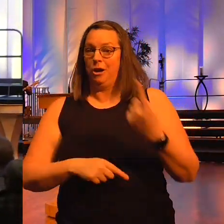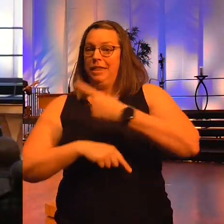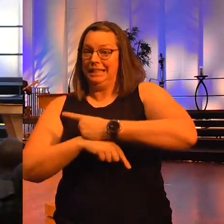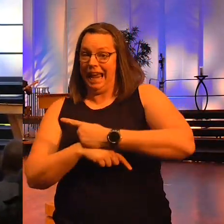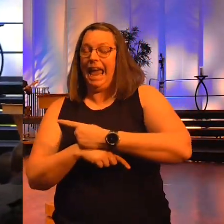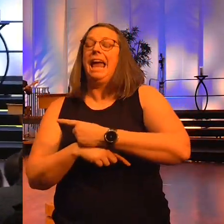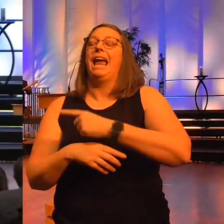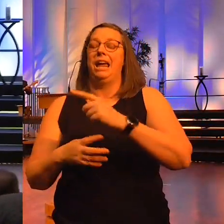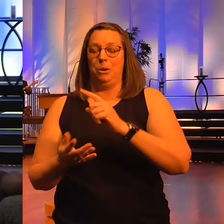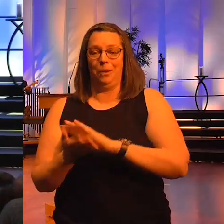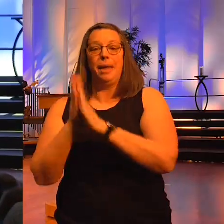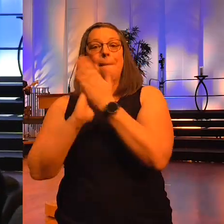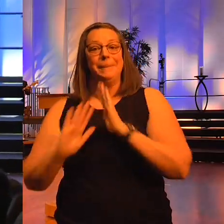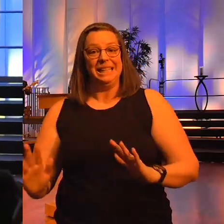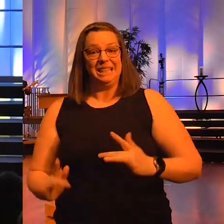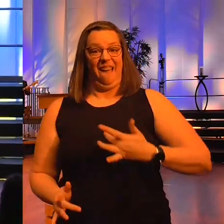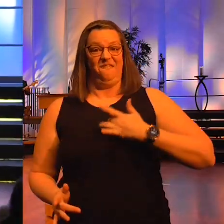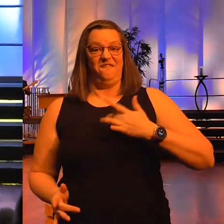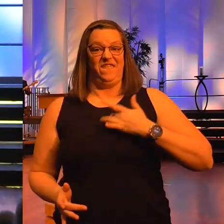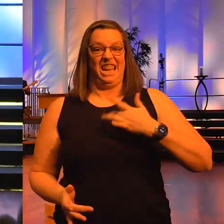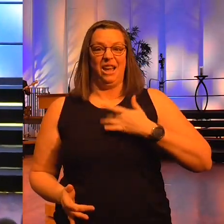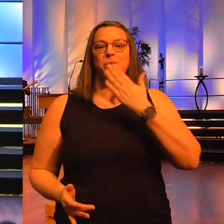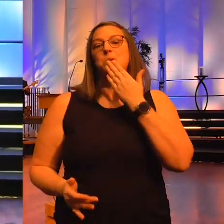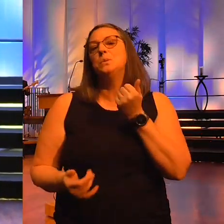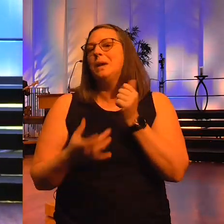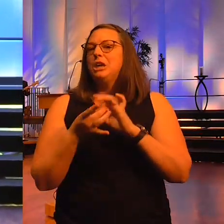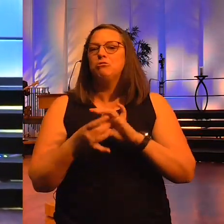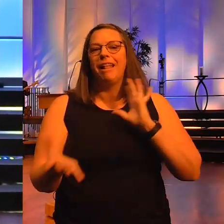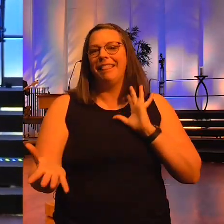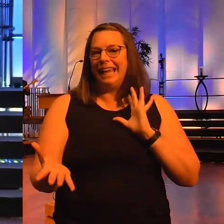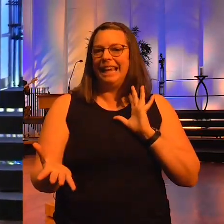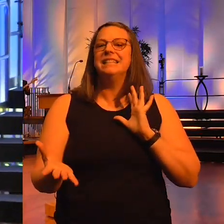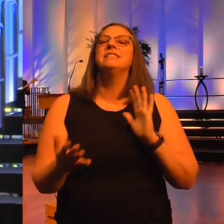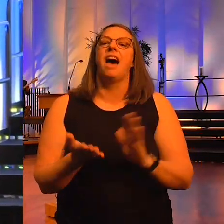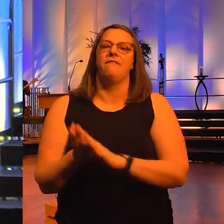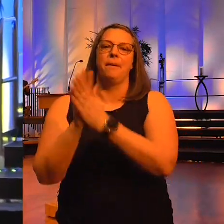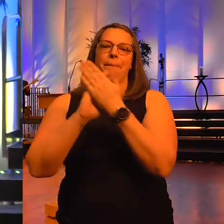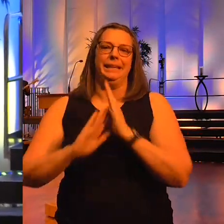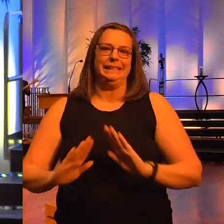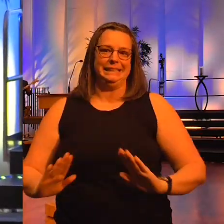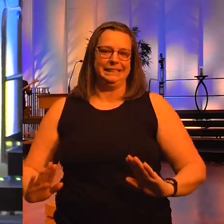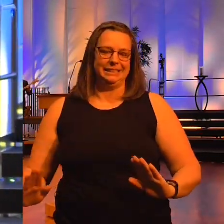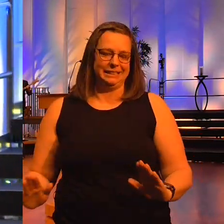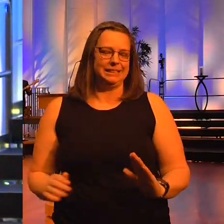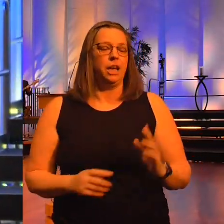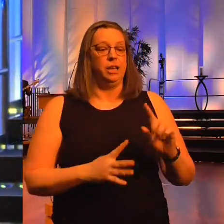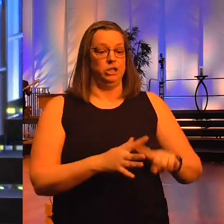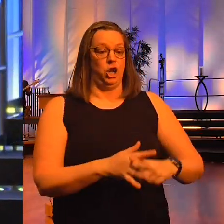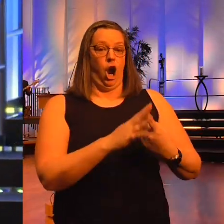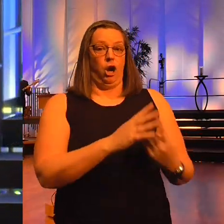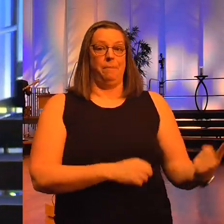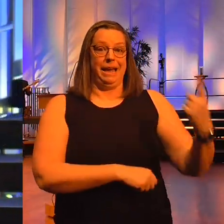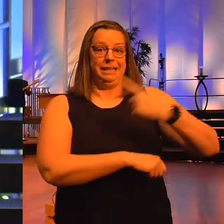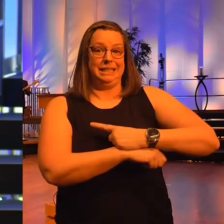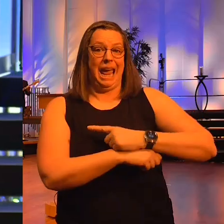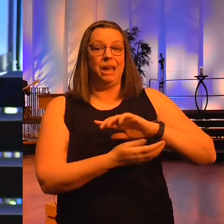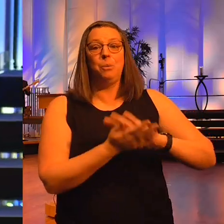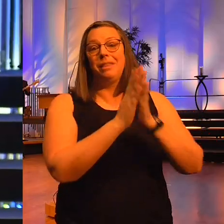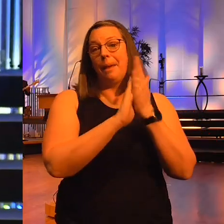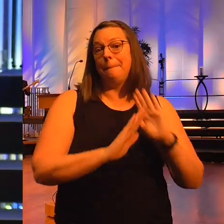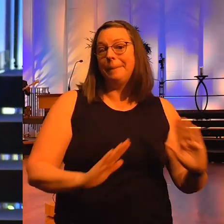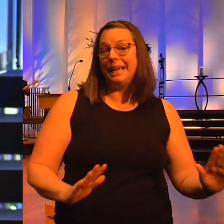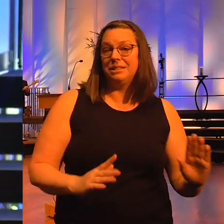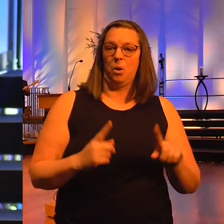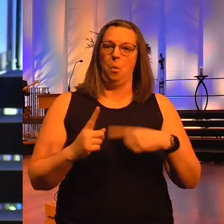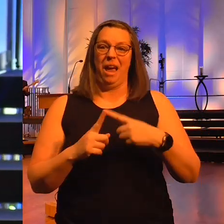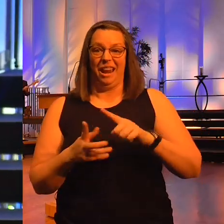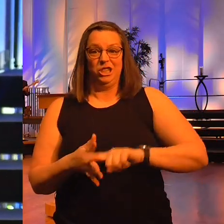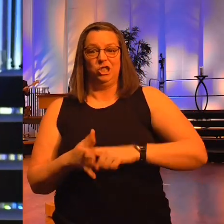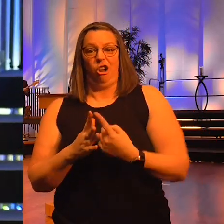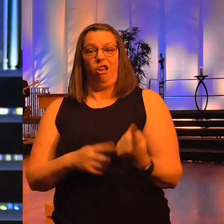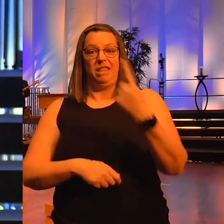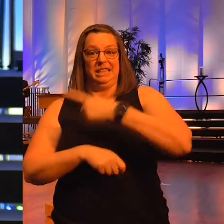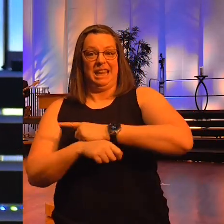I feel that sweet release of peace I start my day with peace when I start my day with peace I